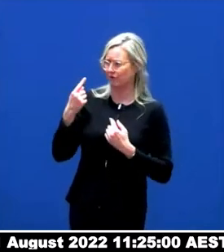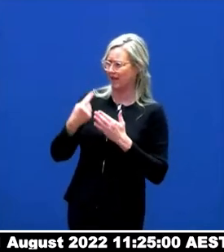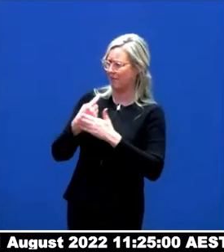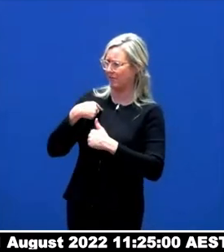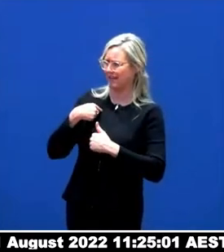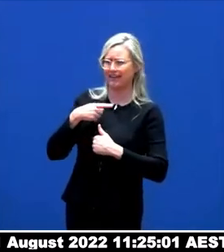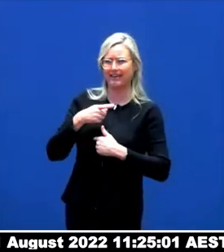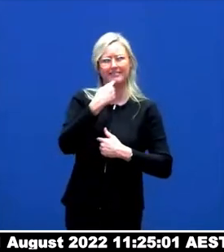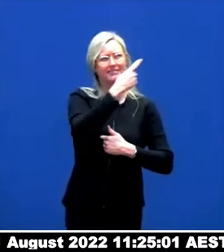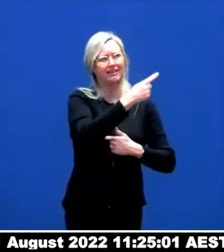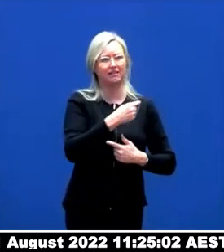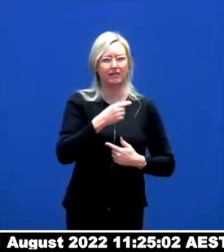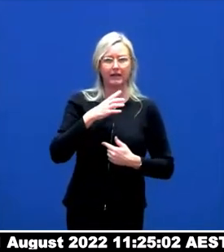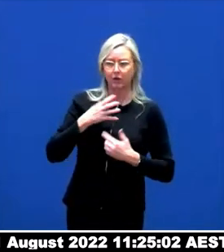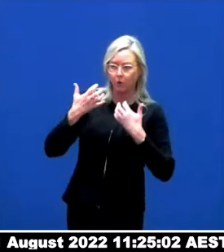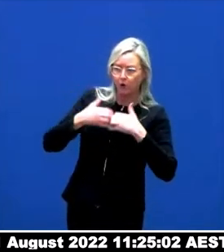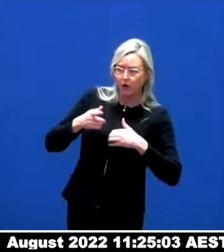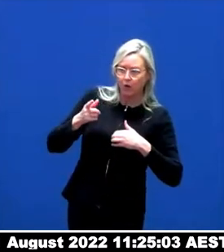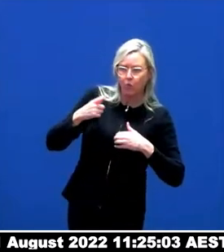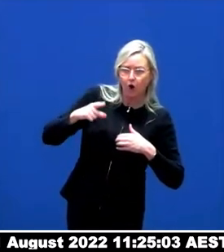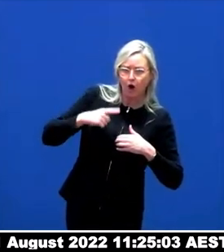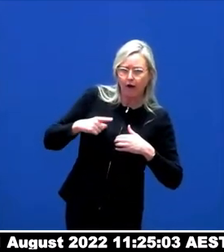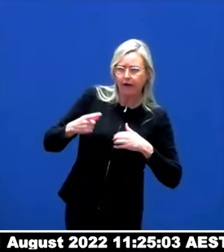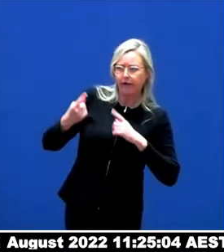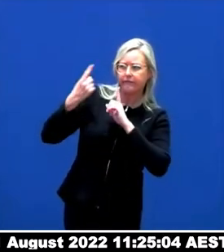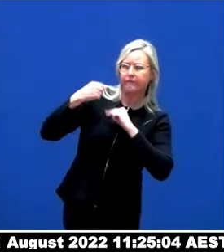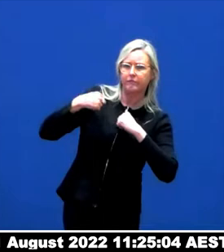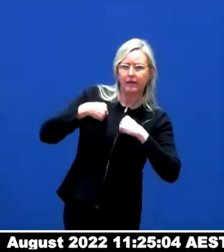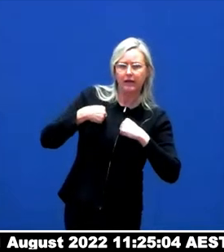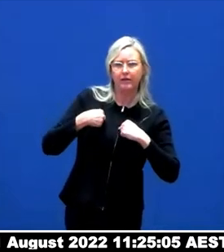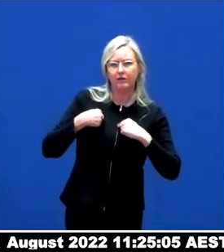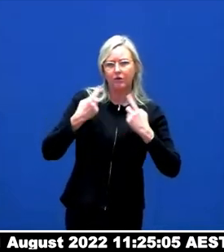problem. Eventually that you had to move out, basically.